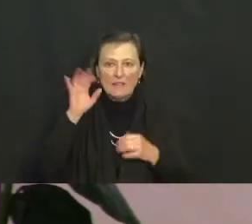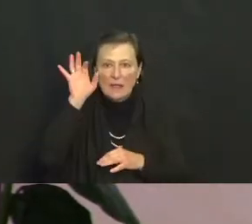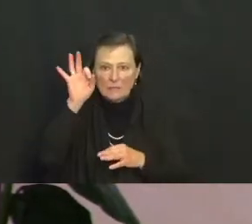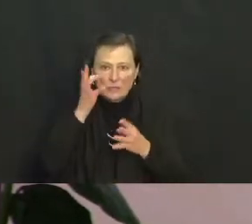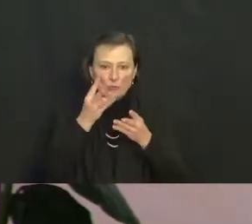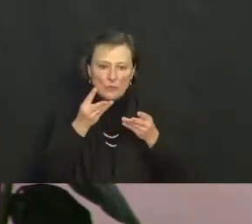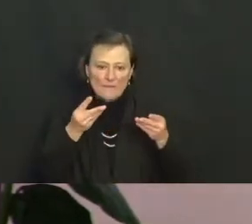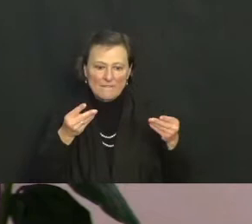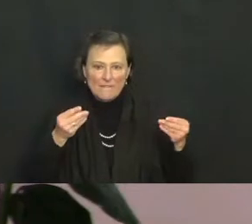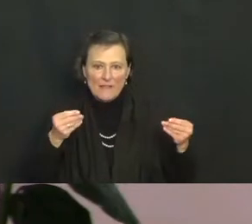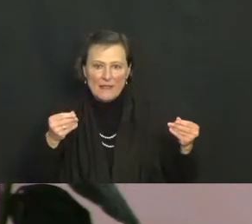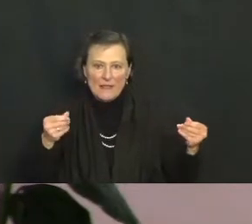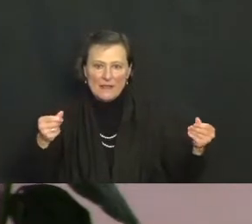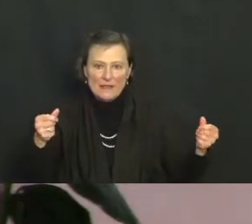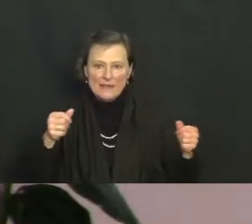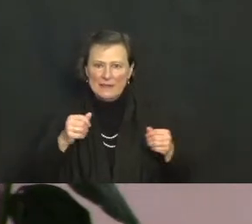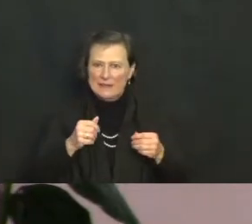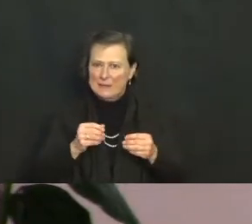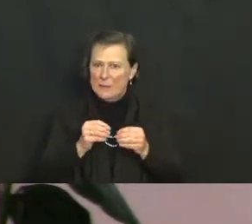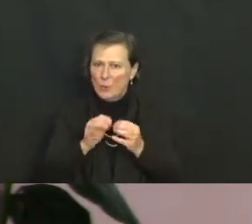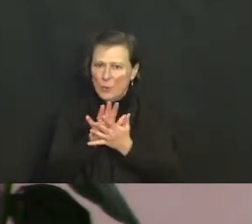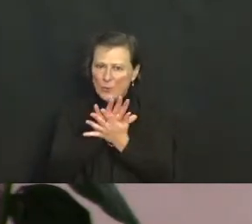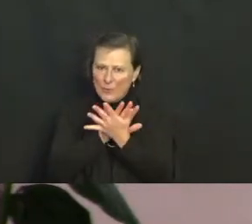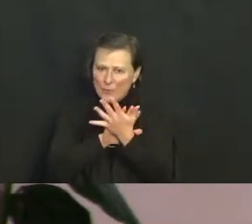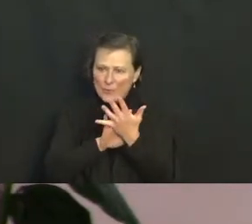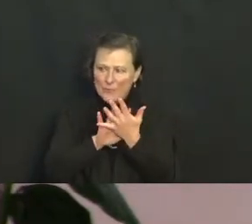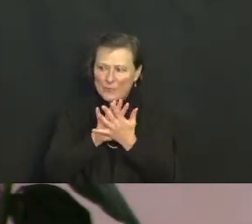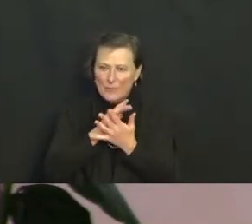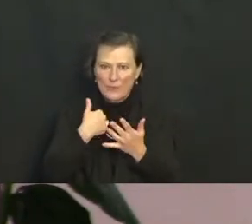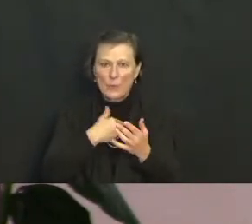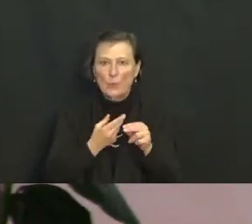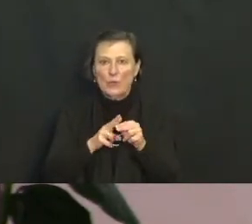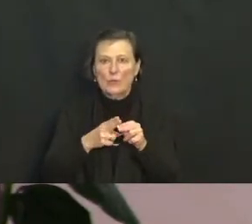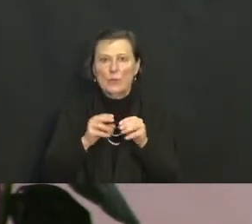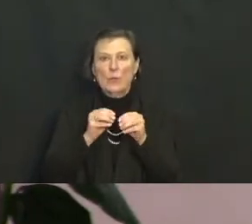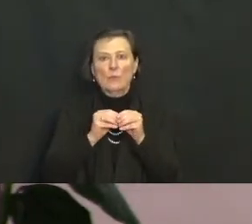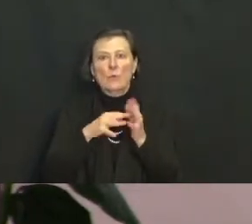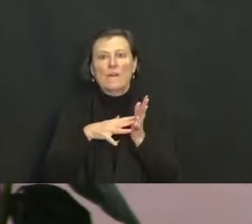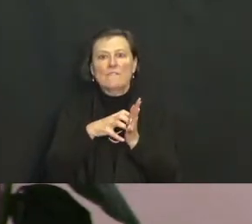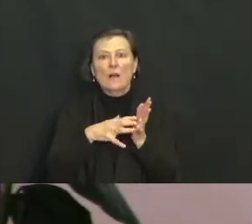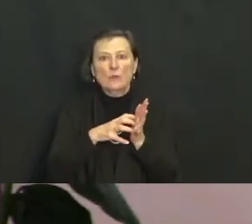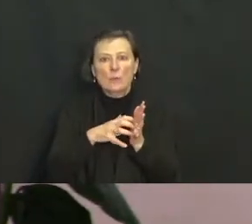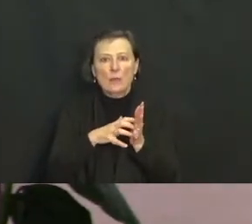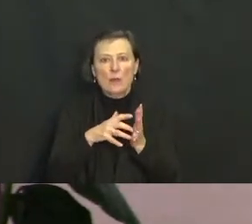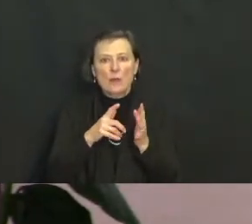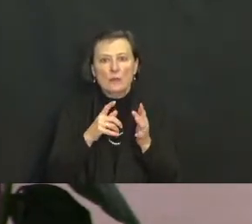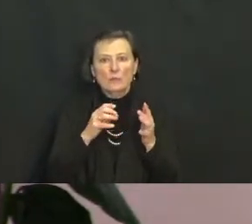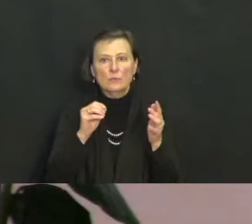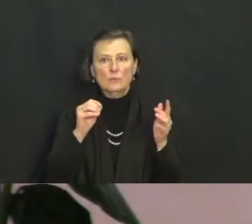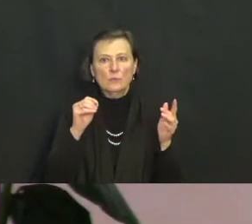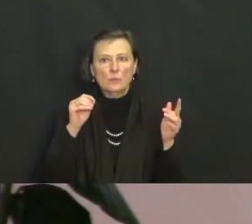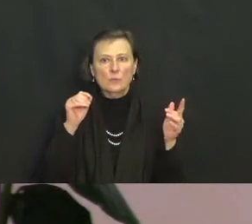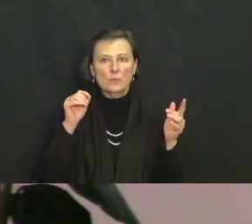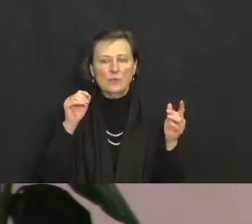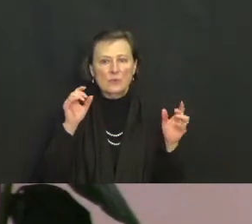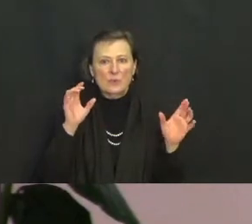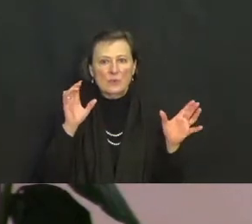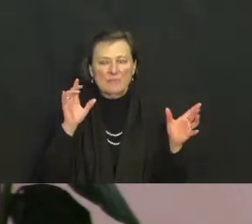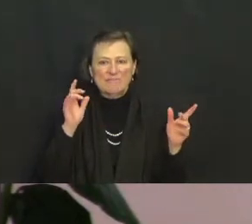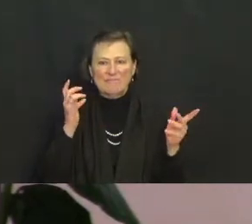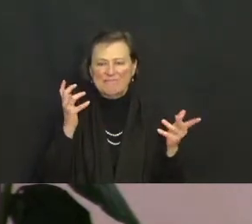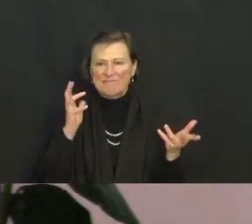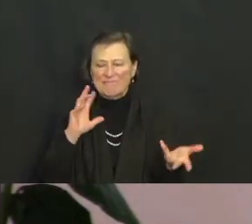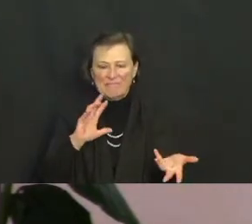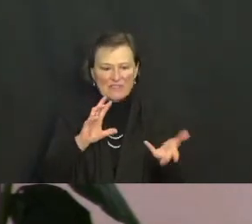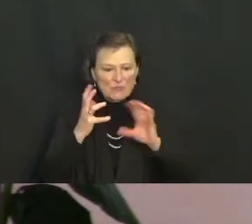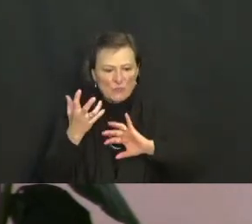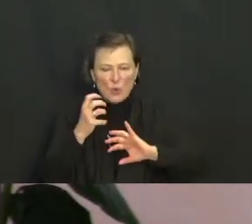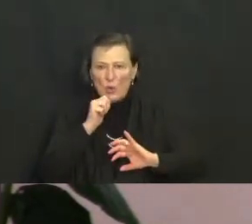remote, we are increasingly vulnerable to shrunken down, distorted, incomplete images